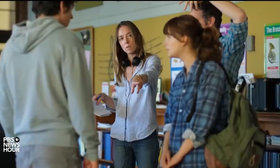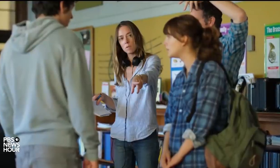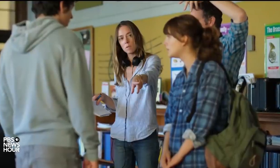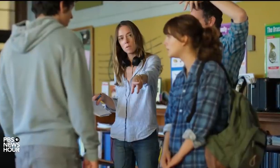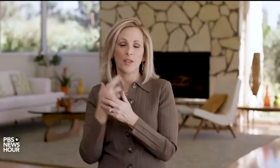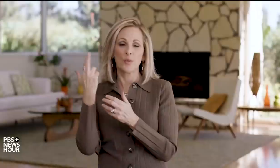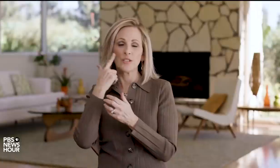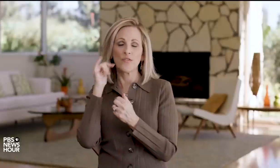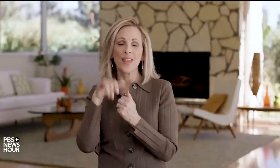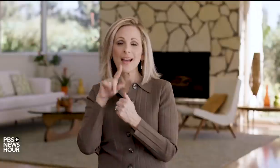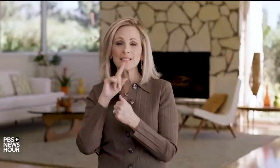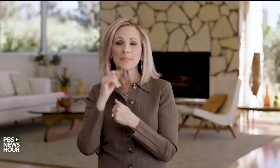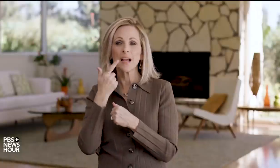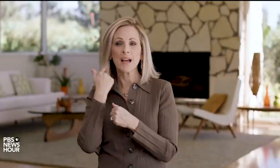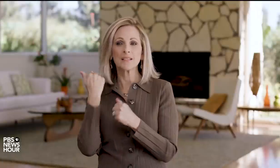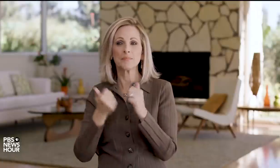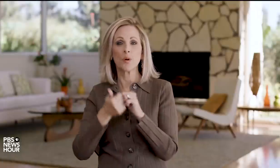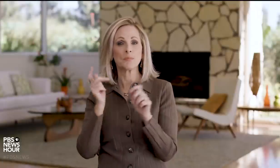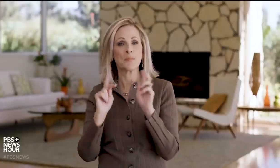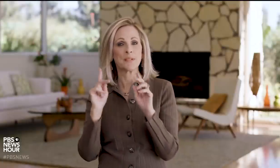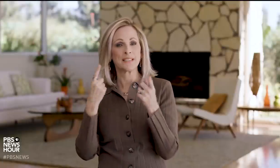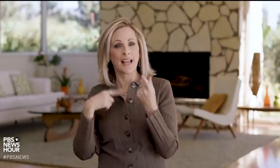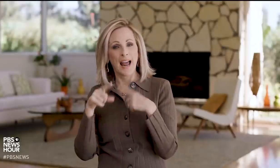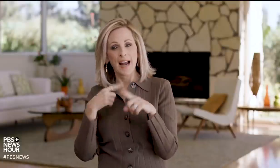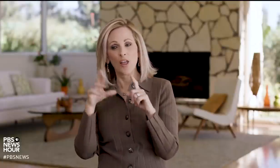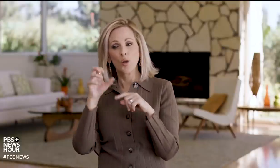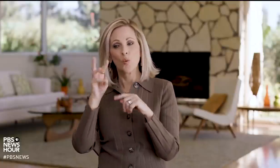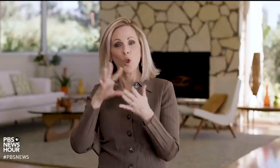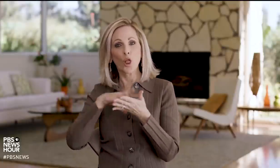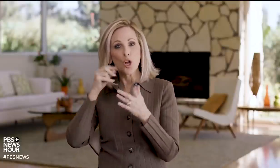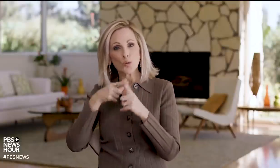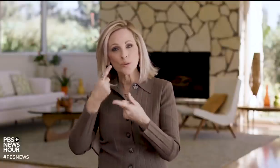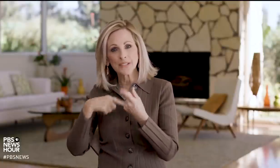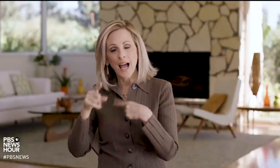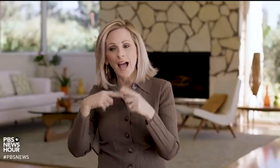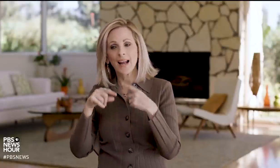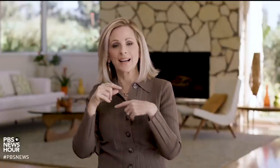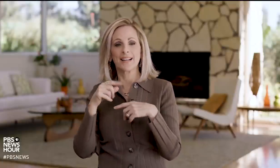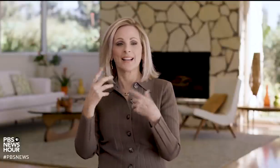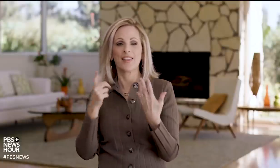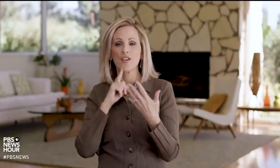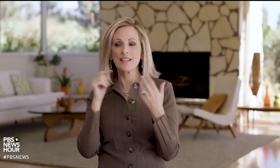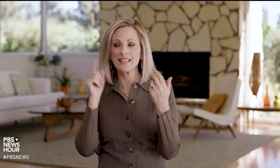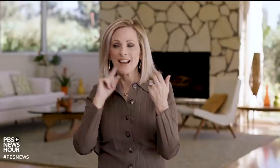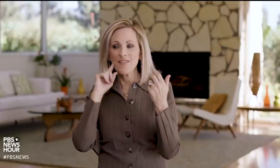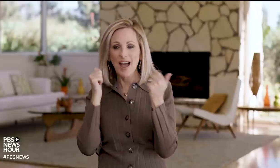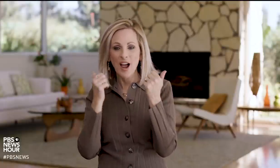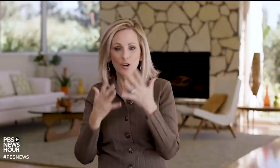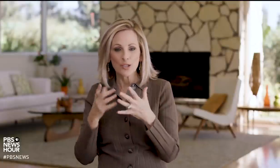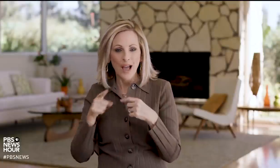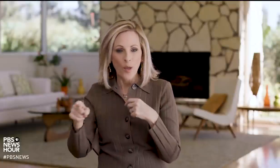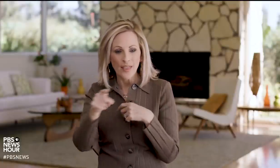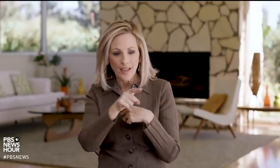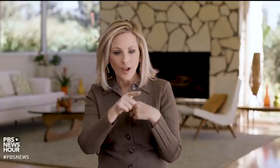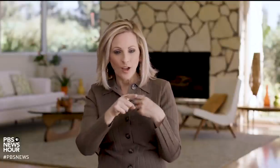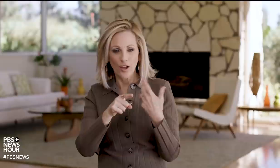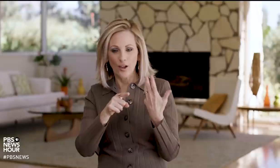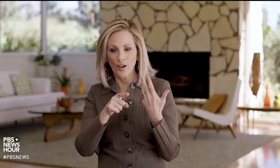accustomed to. And the reason is is because most of the people signed the crew learned a sign. They were deaf actors other than myself that I could involve